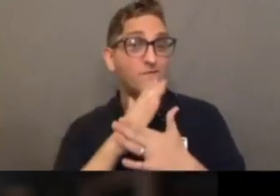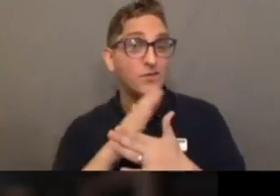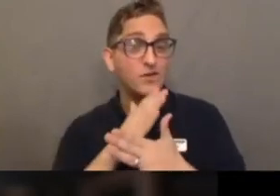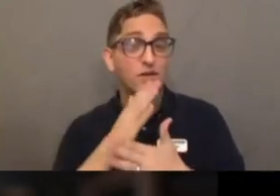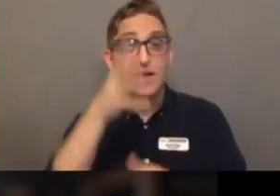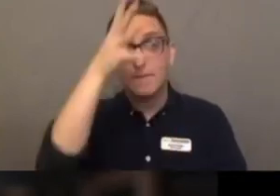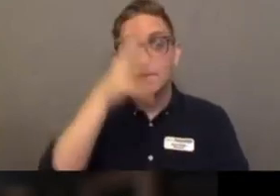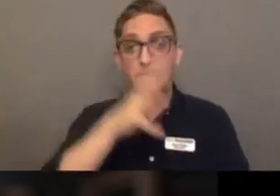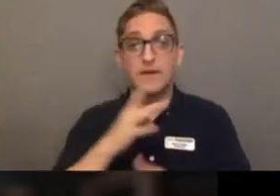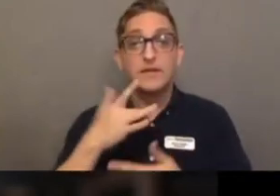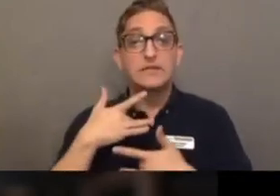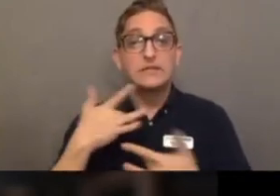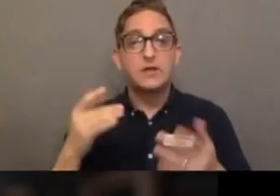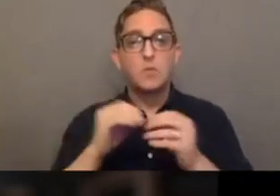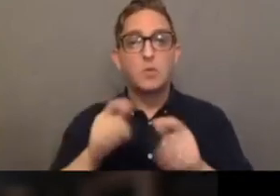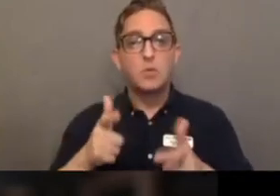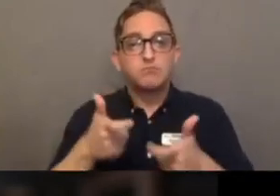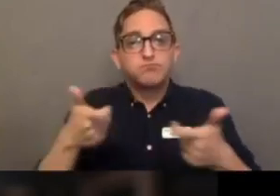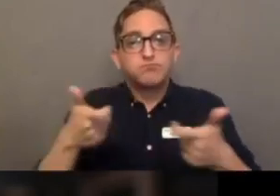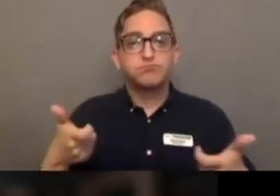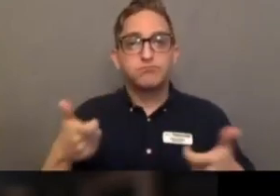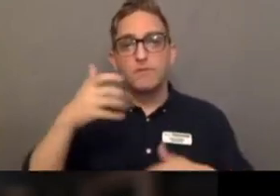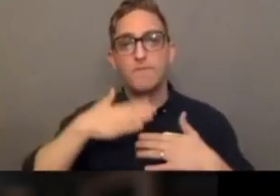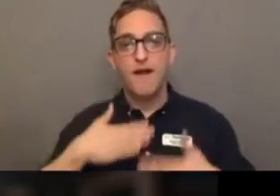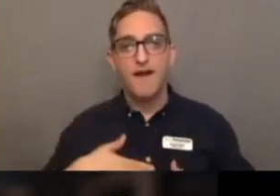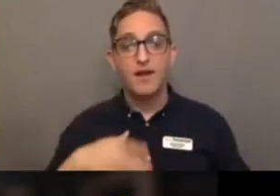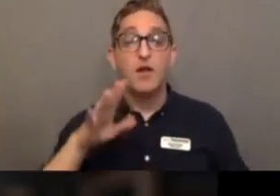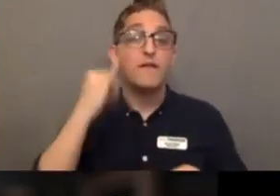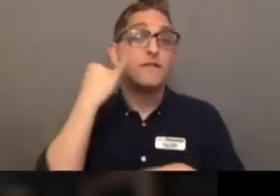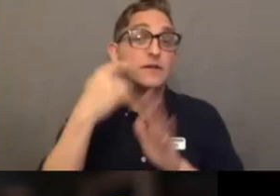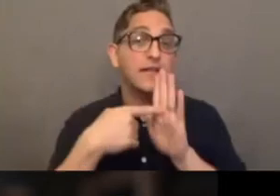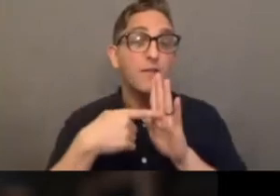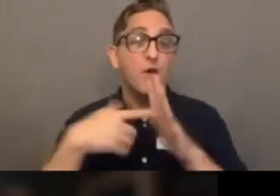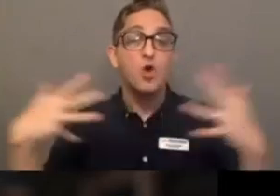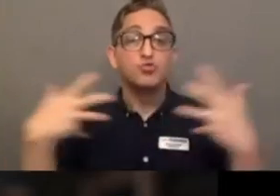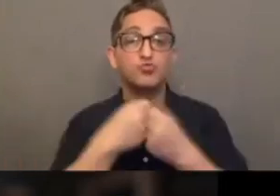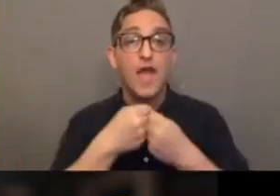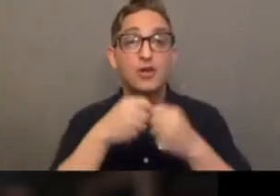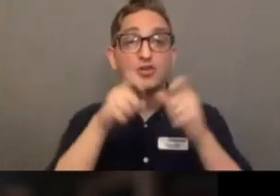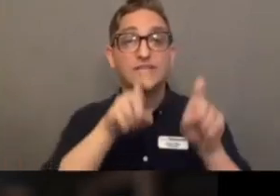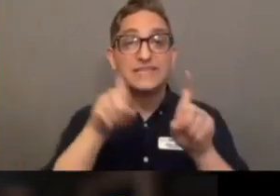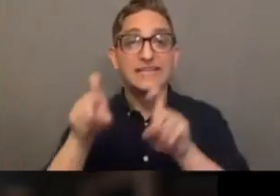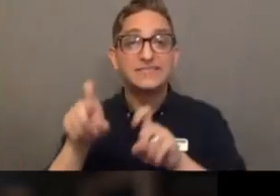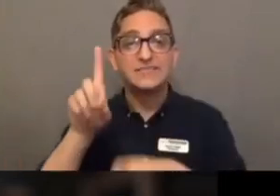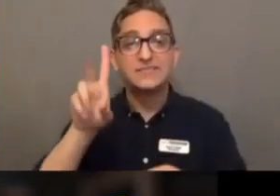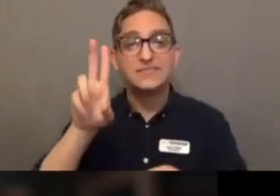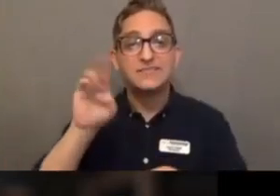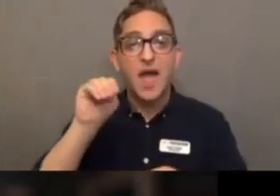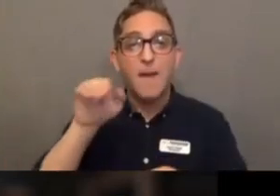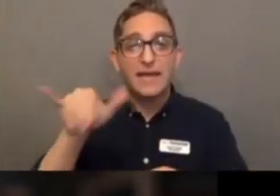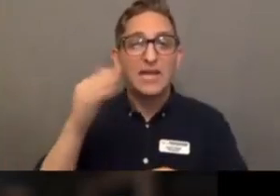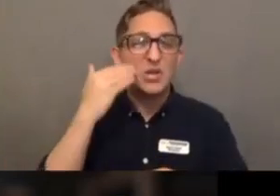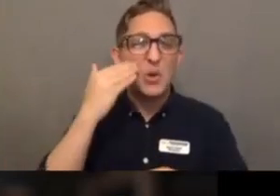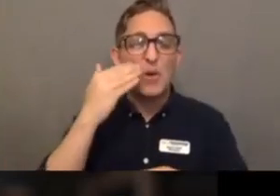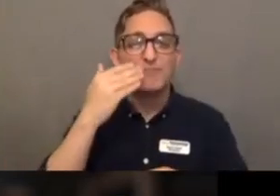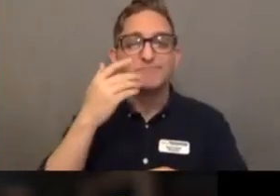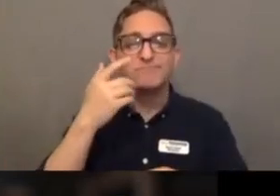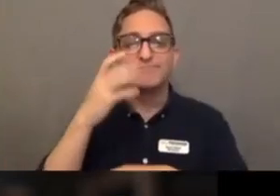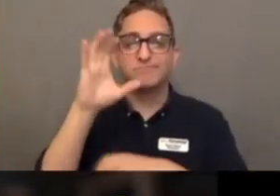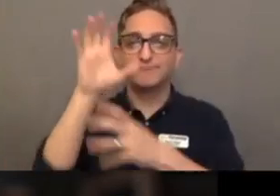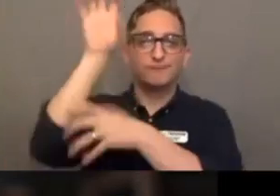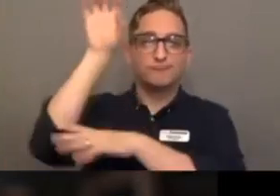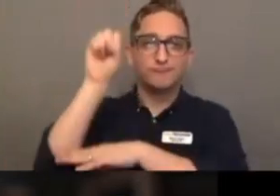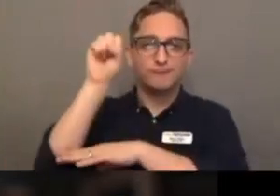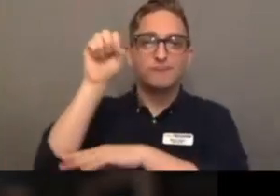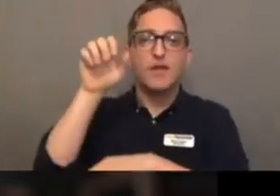bodies. So things like crash test dummies, for example, are all based on male data. And